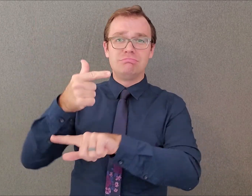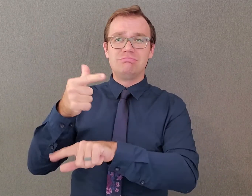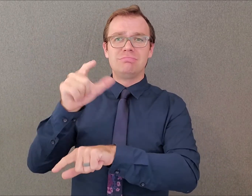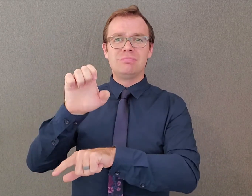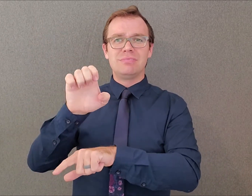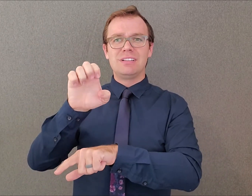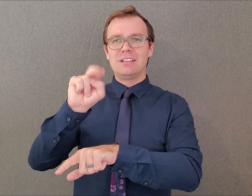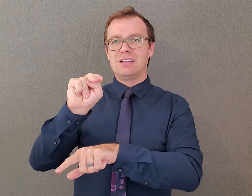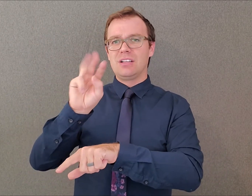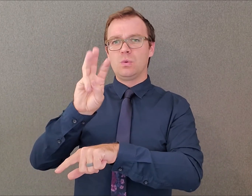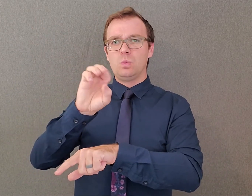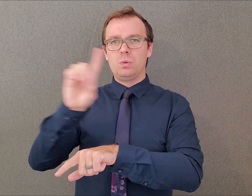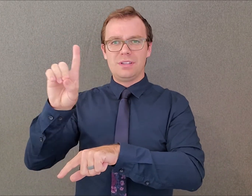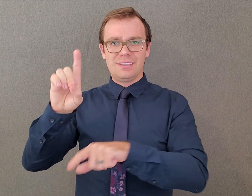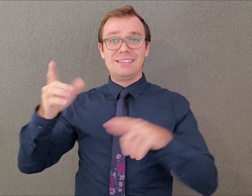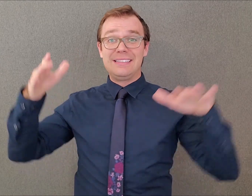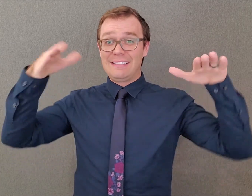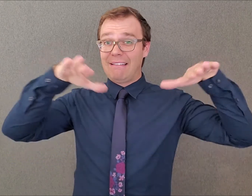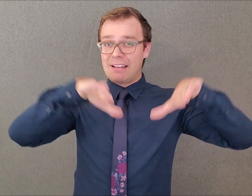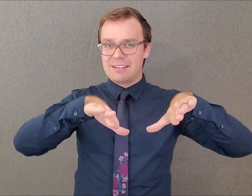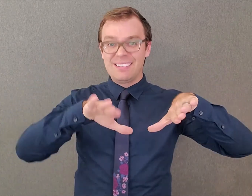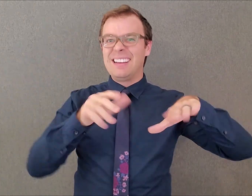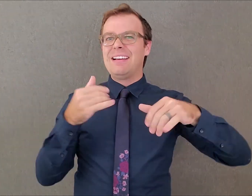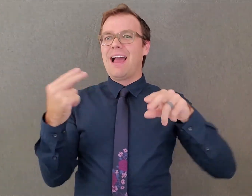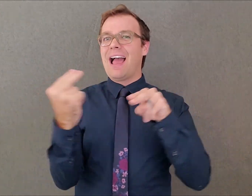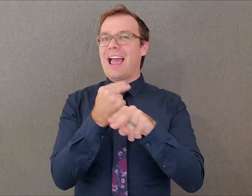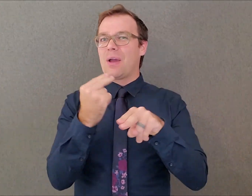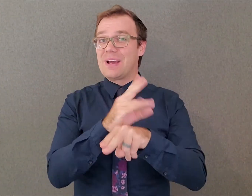in the Glenwood Canyon shut down Interstate 70.